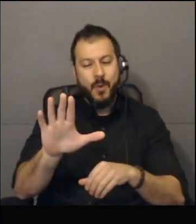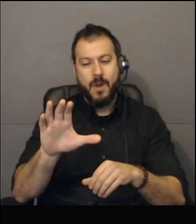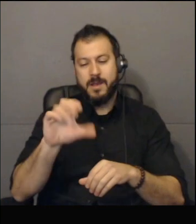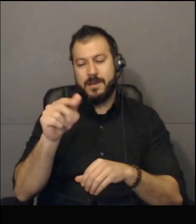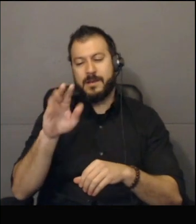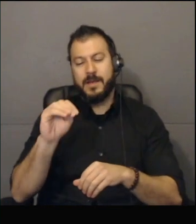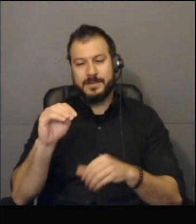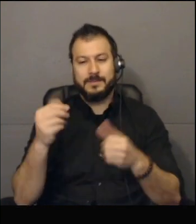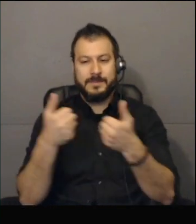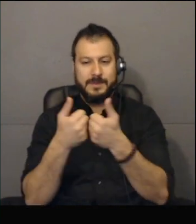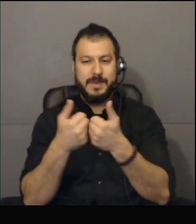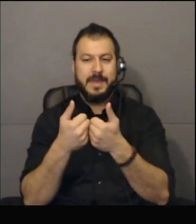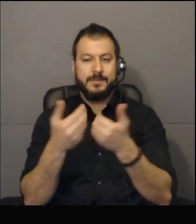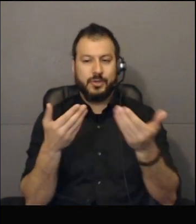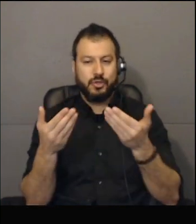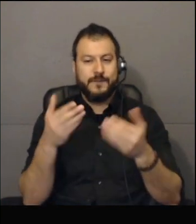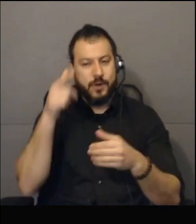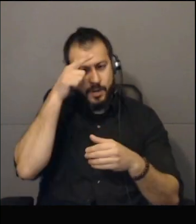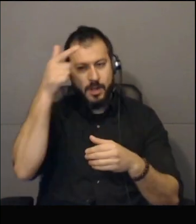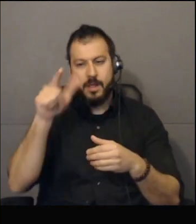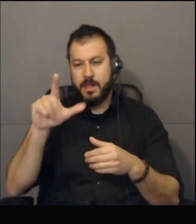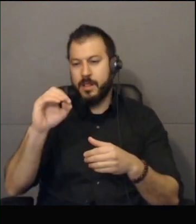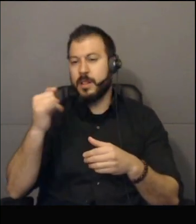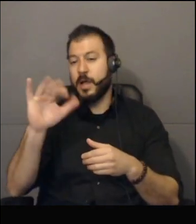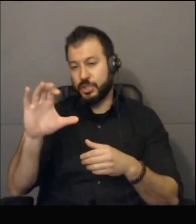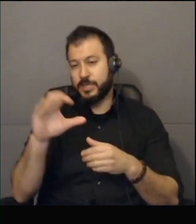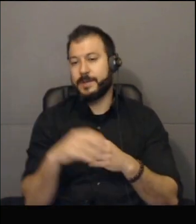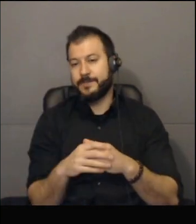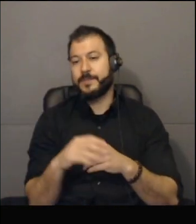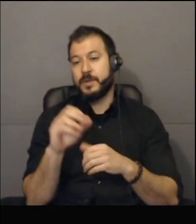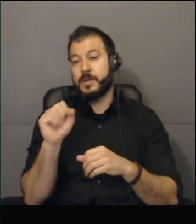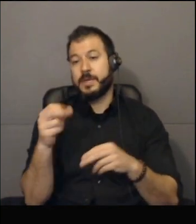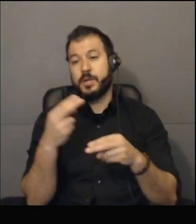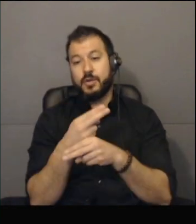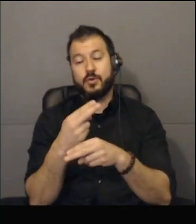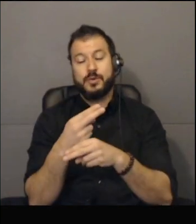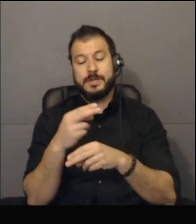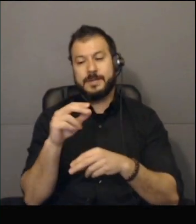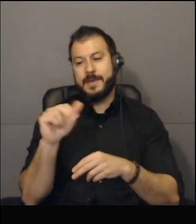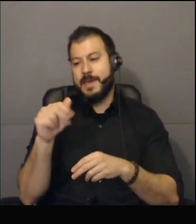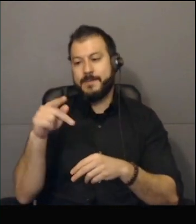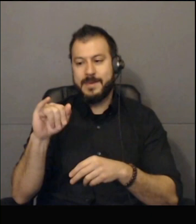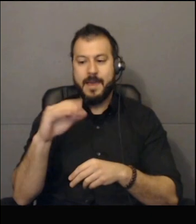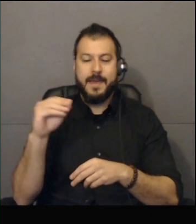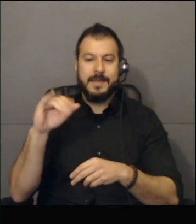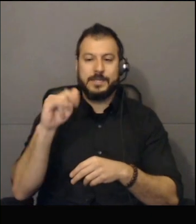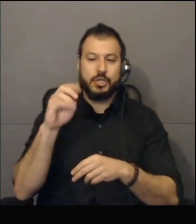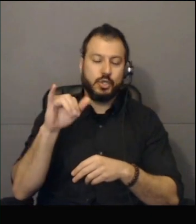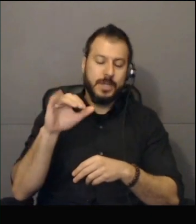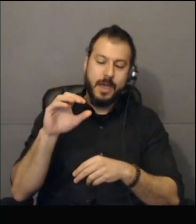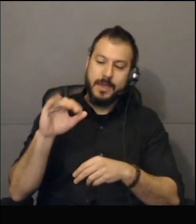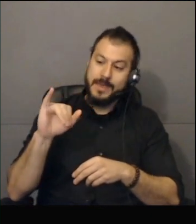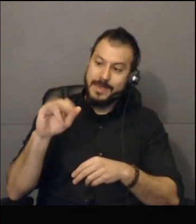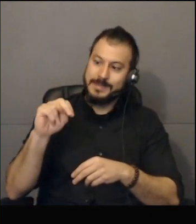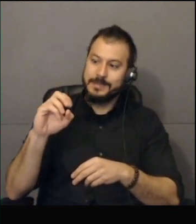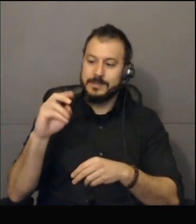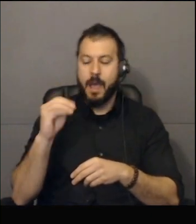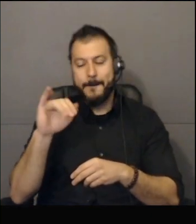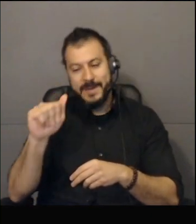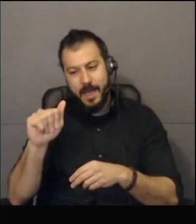For testing. You can also use the REST API client like Insomnia, Newman or even Postman. In this session,